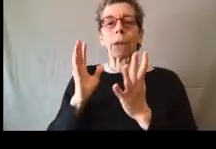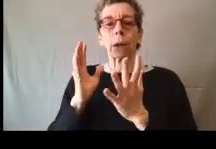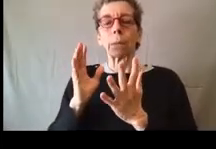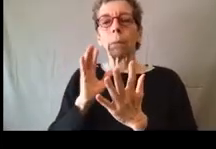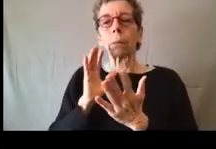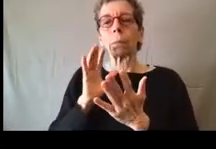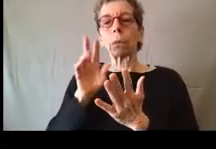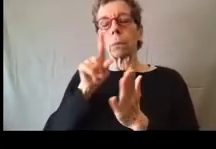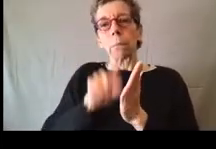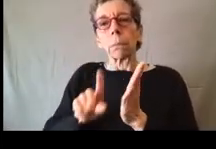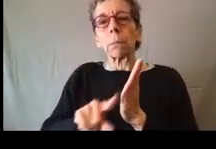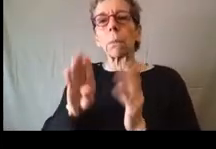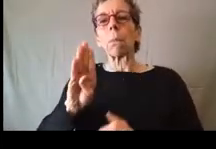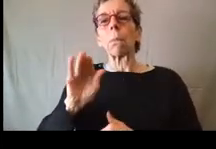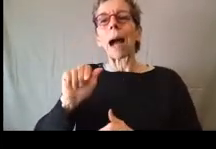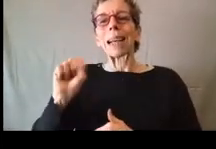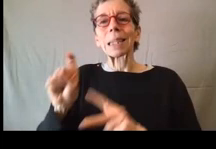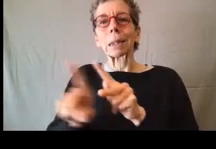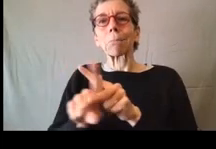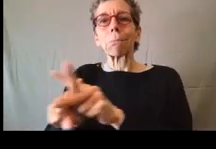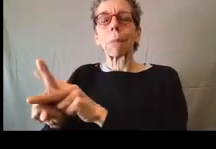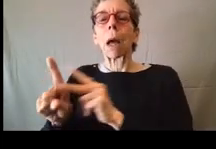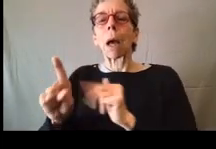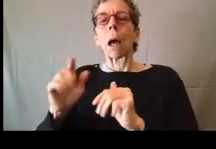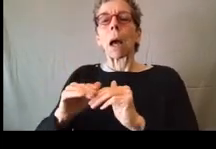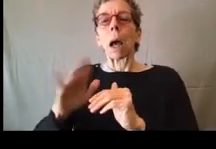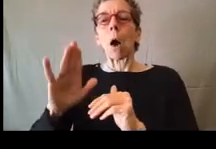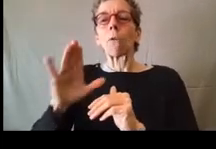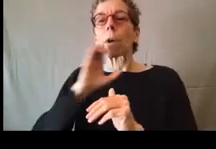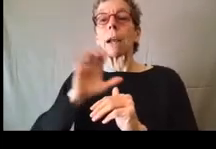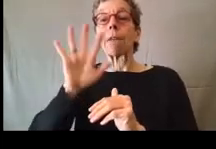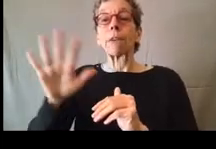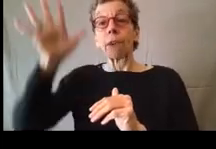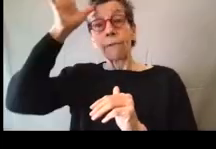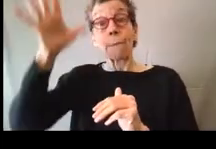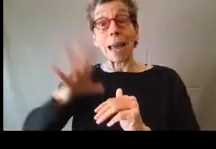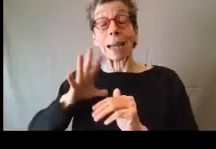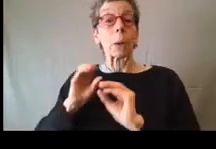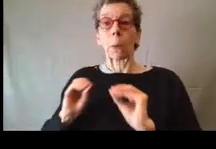disabilities. And found that men over 55, without a disability, and people without a